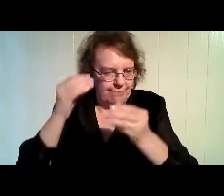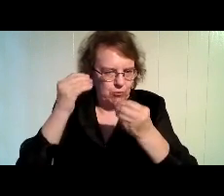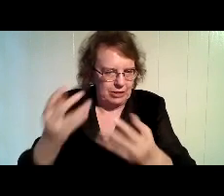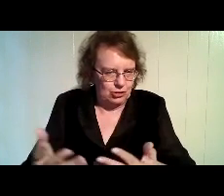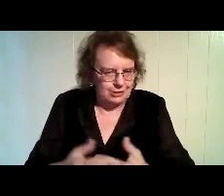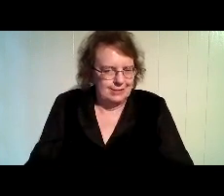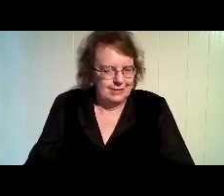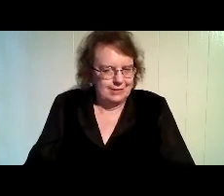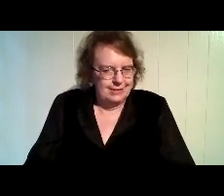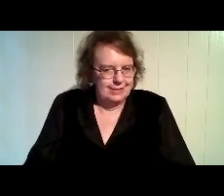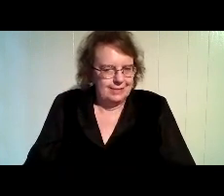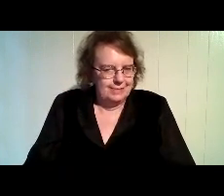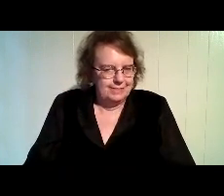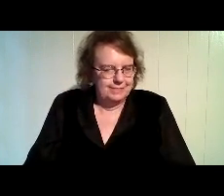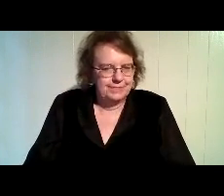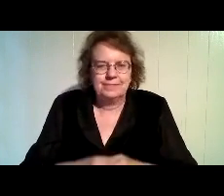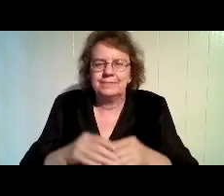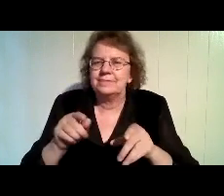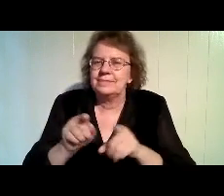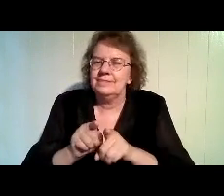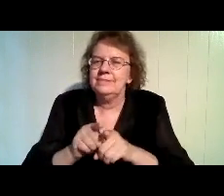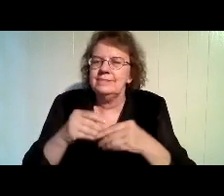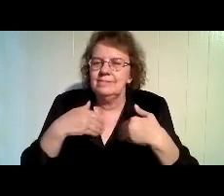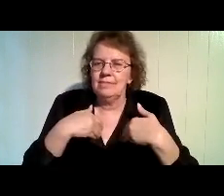We also have built in slide designs, so whenever you start